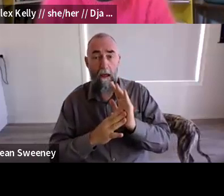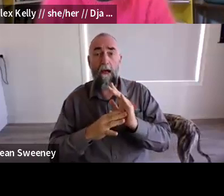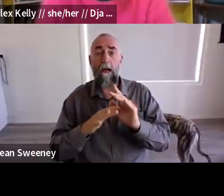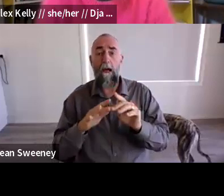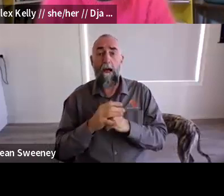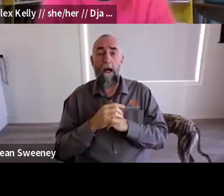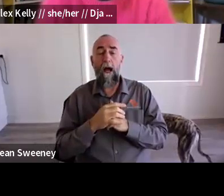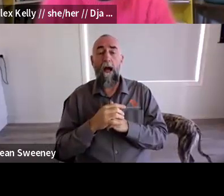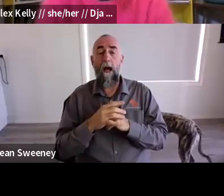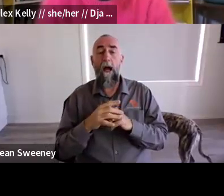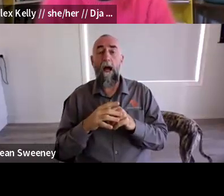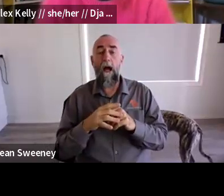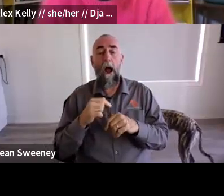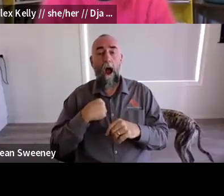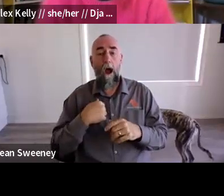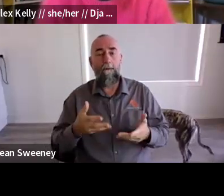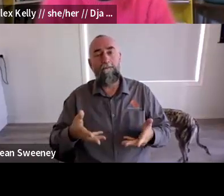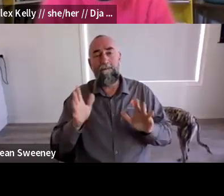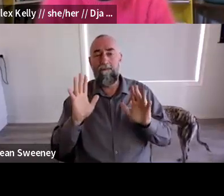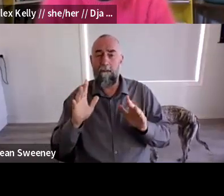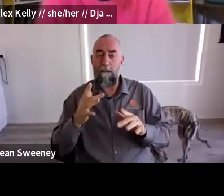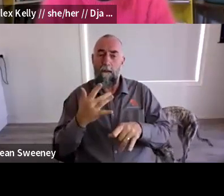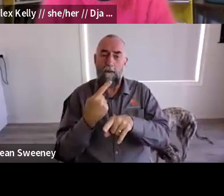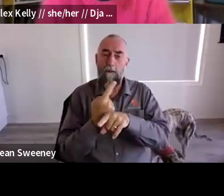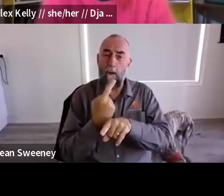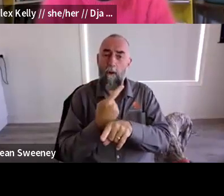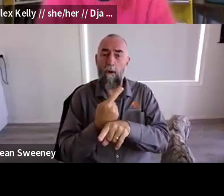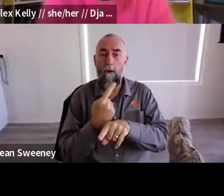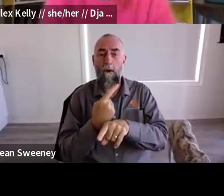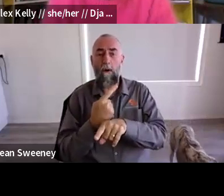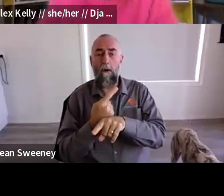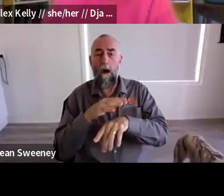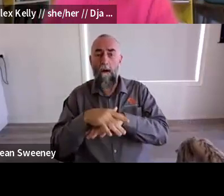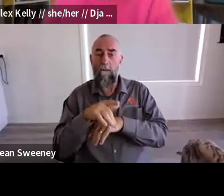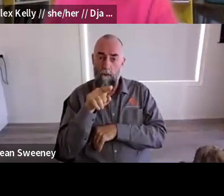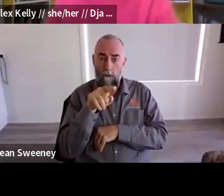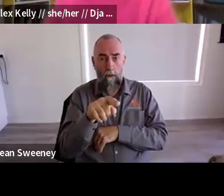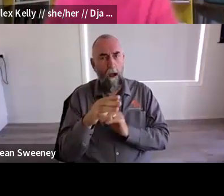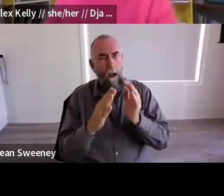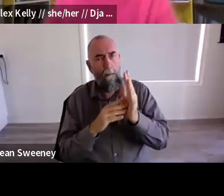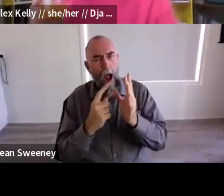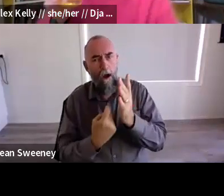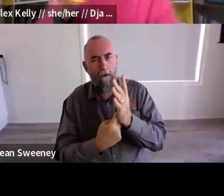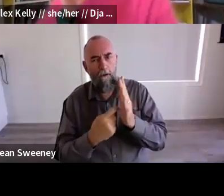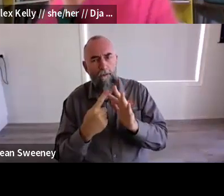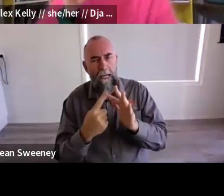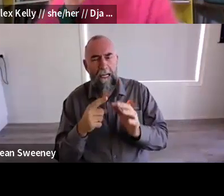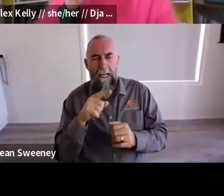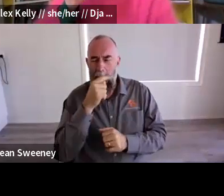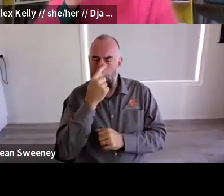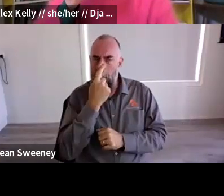There's been some huge kind of wins, I guess, in the last couple of months,